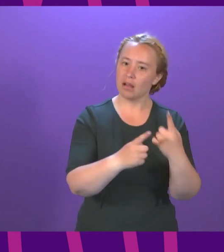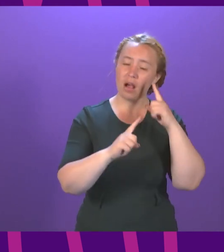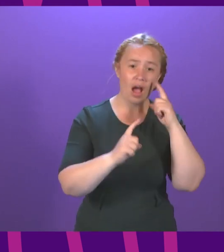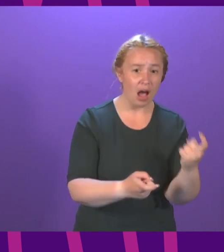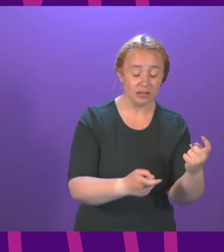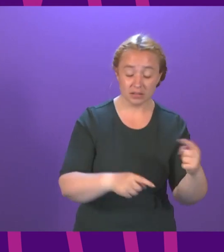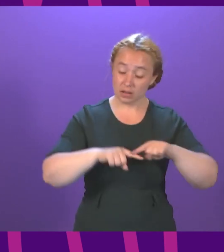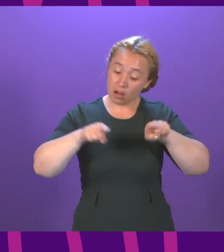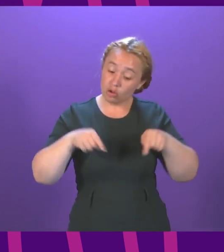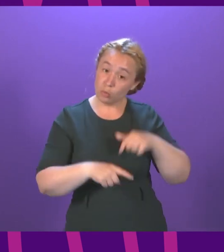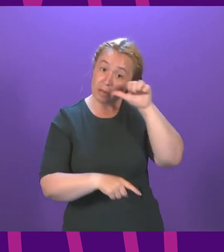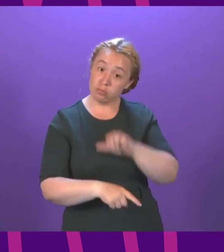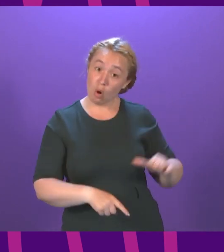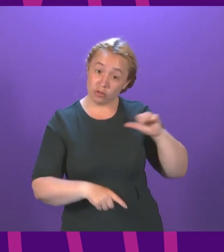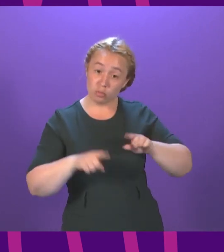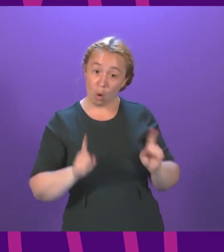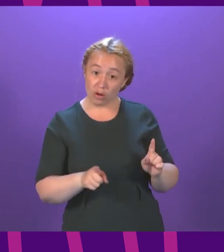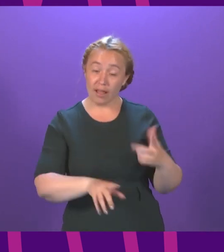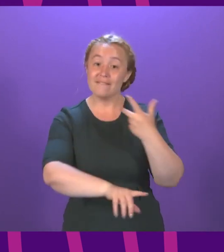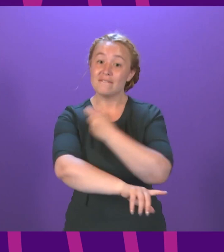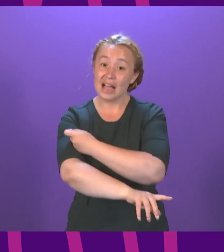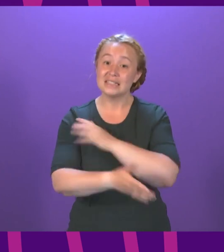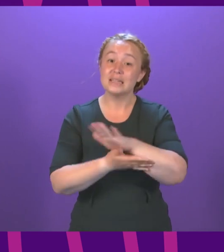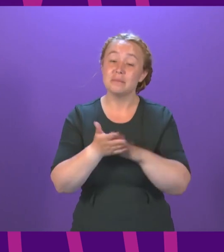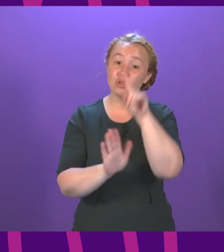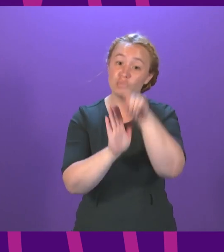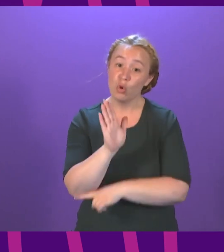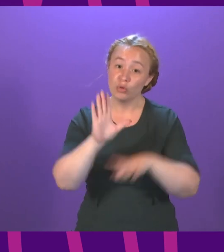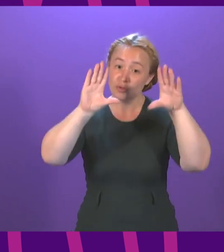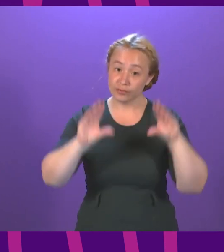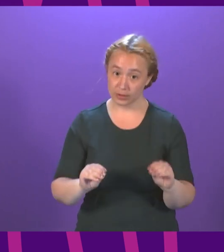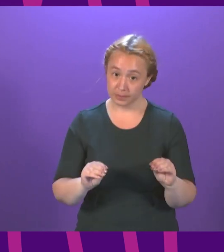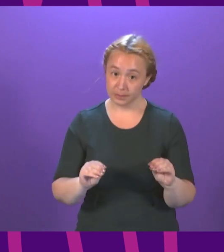that the vaccine would bring an end to restrictions. The consequences for mental